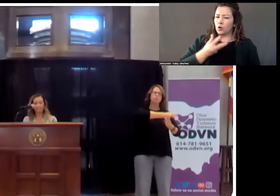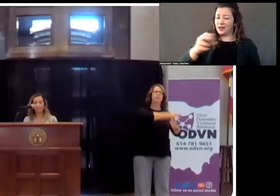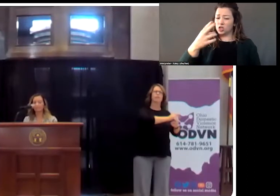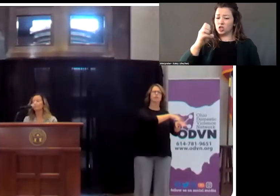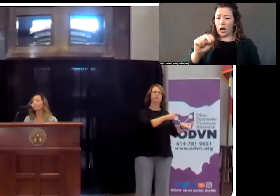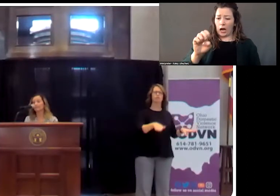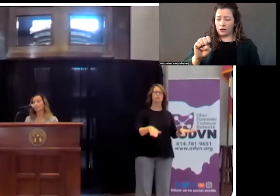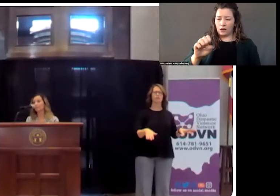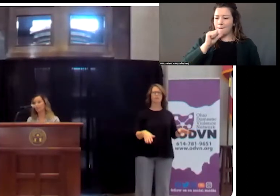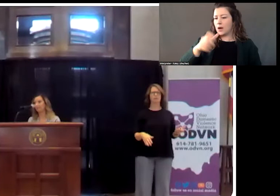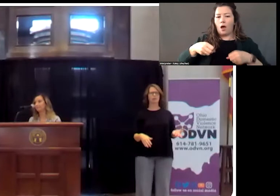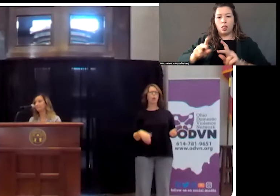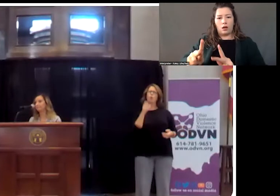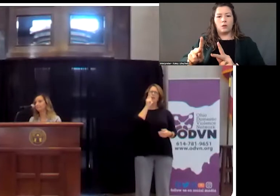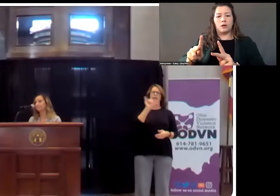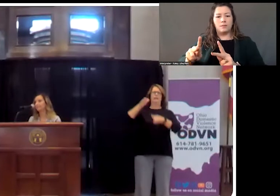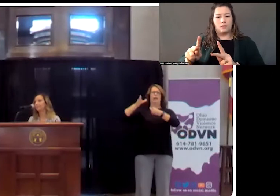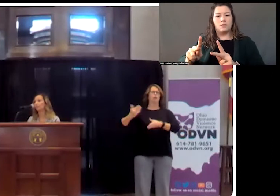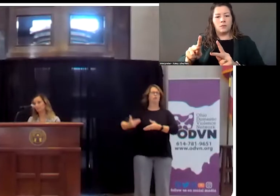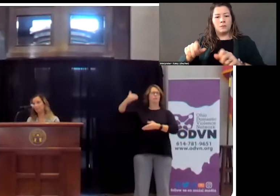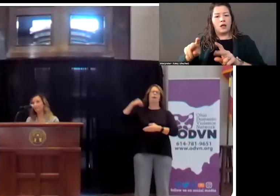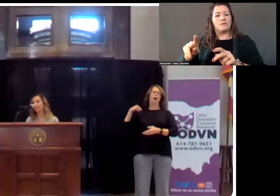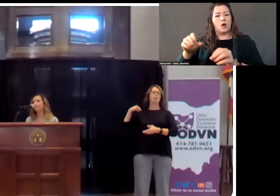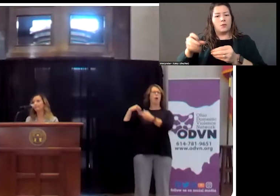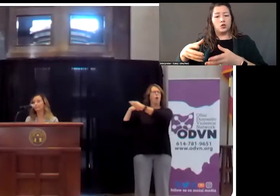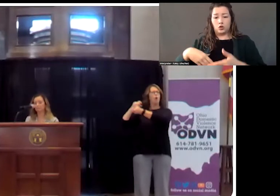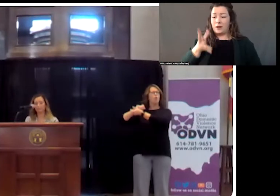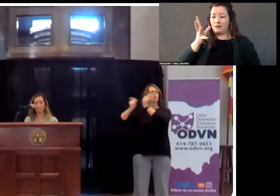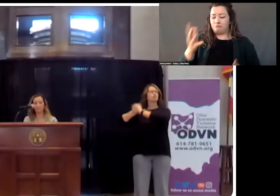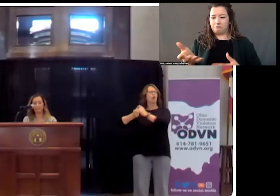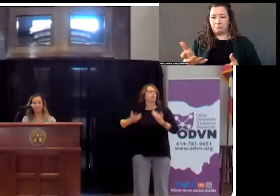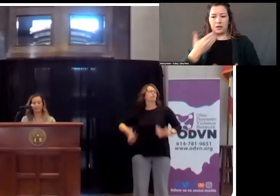He wasn't the same Shane that he was. When I left in 2018.